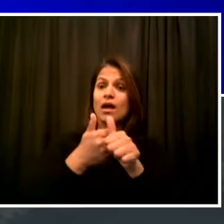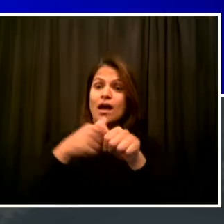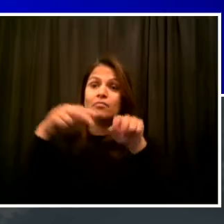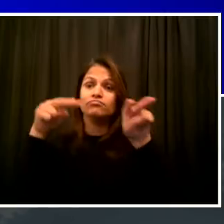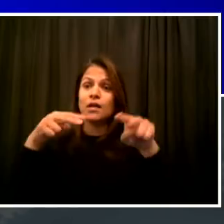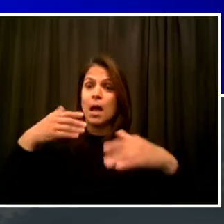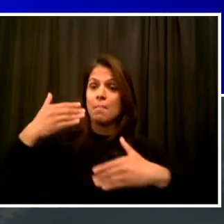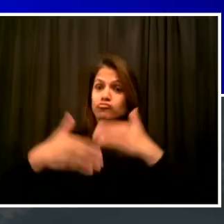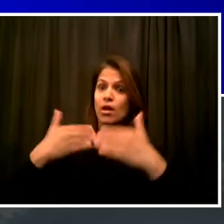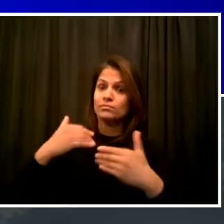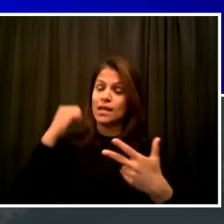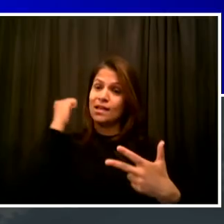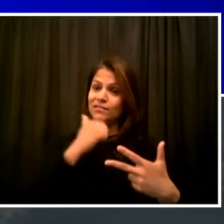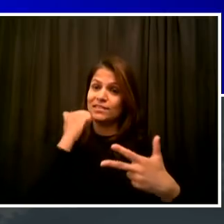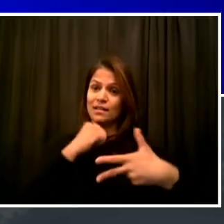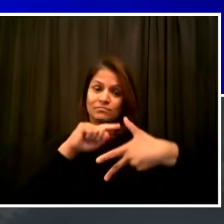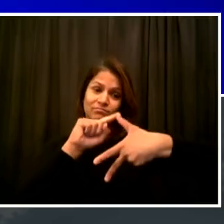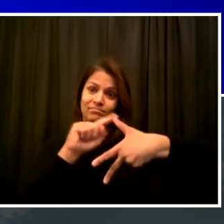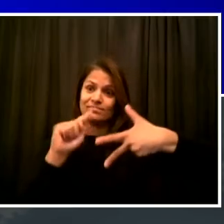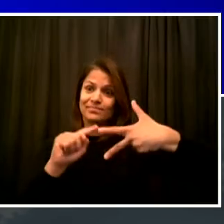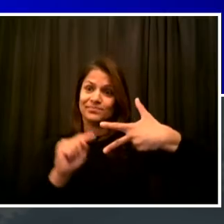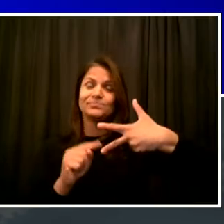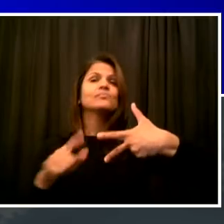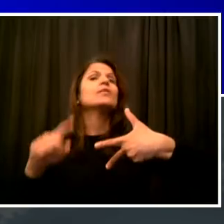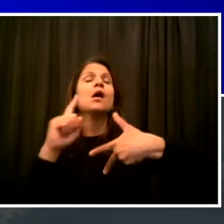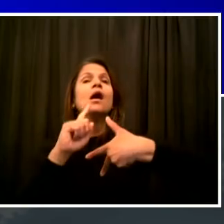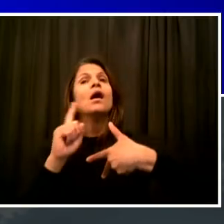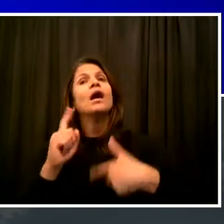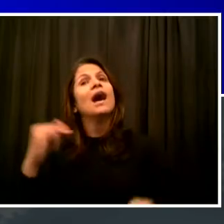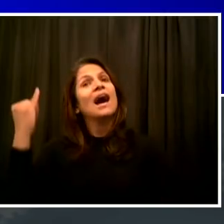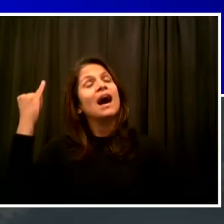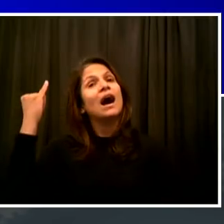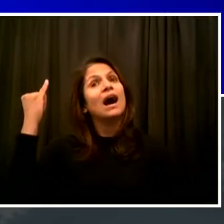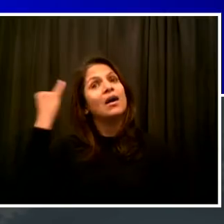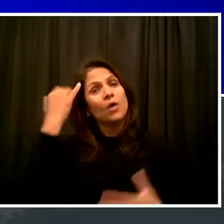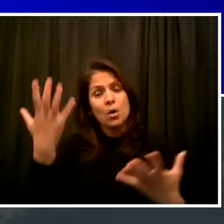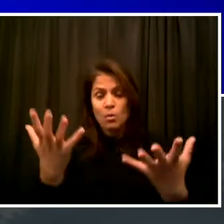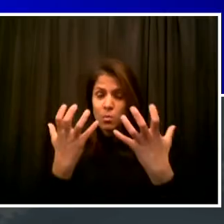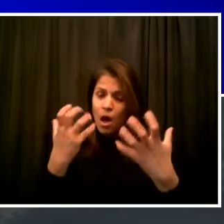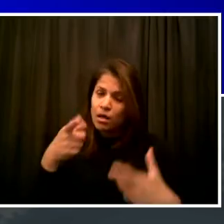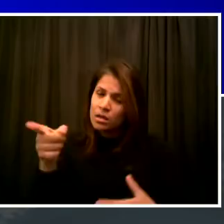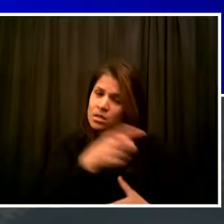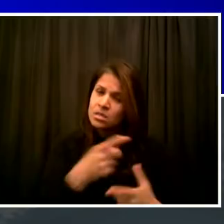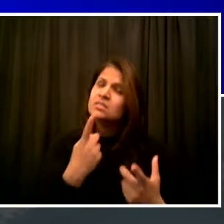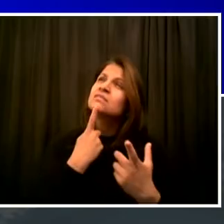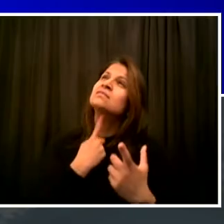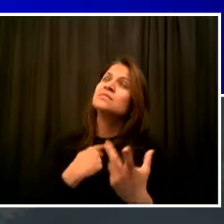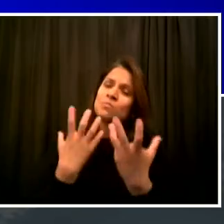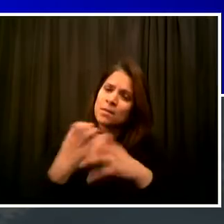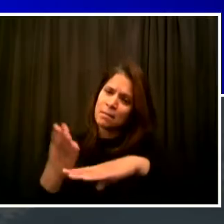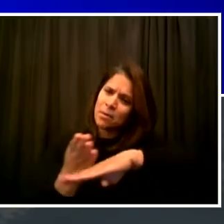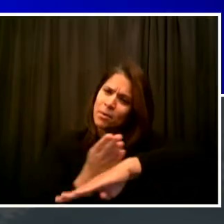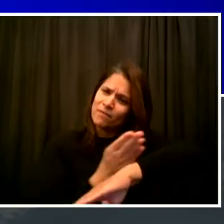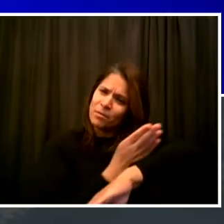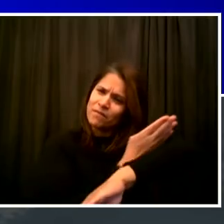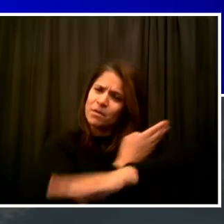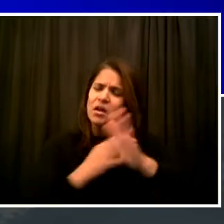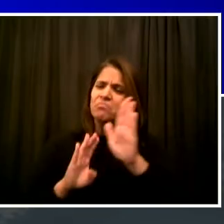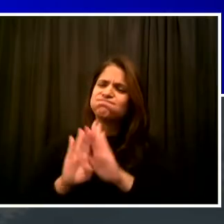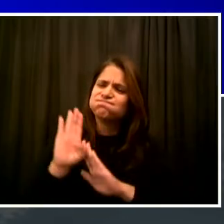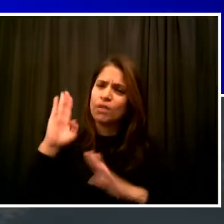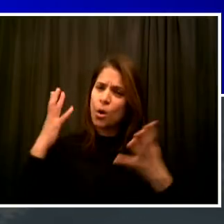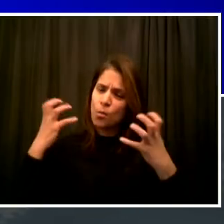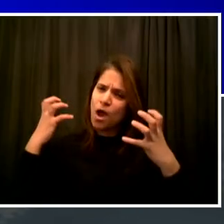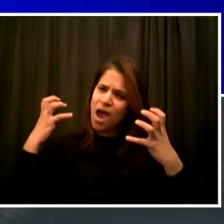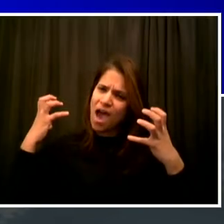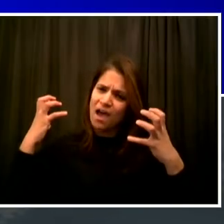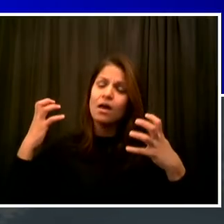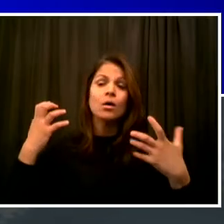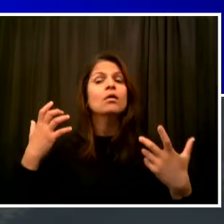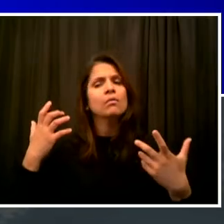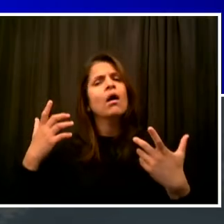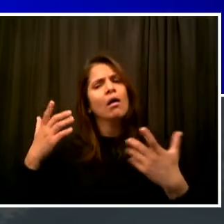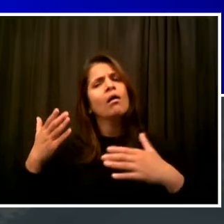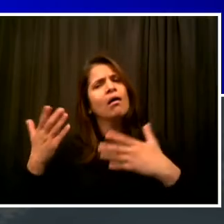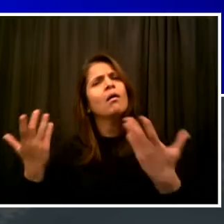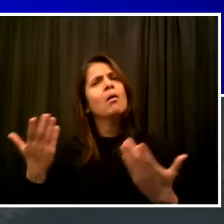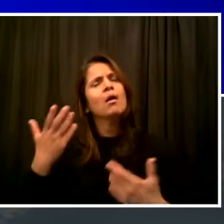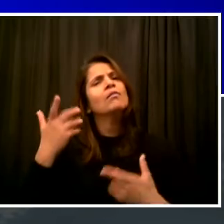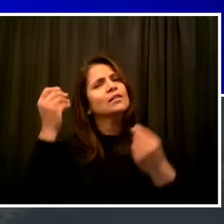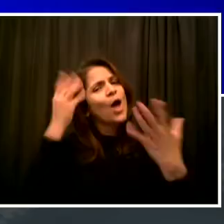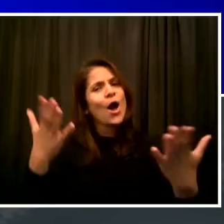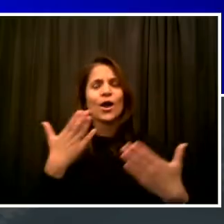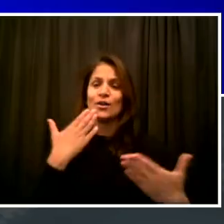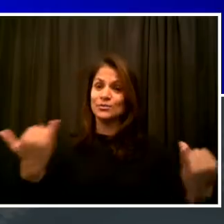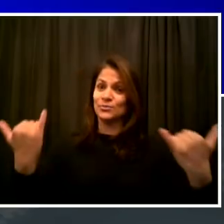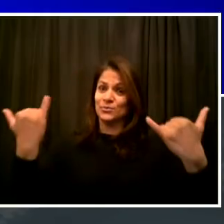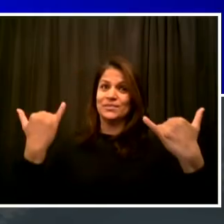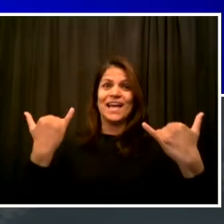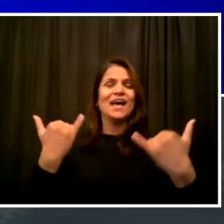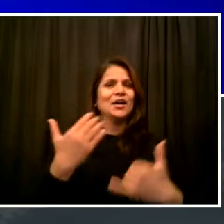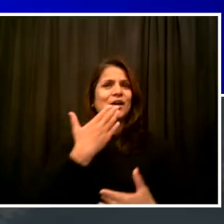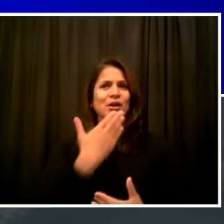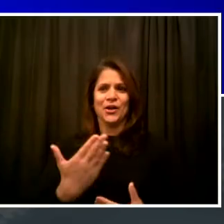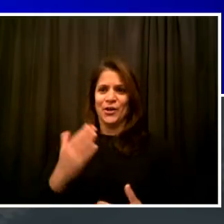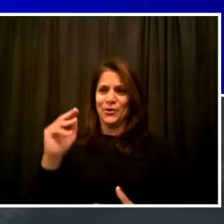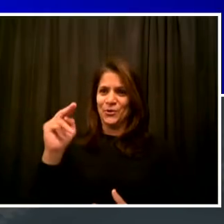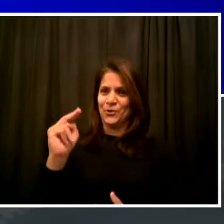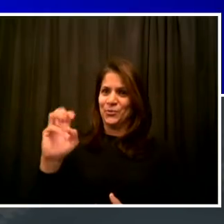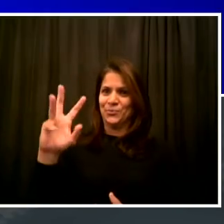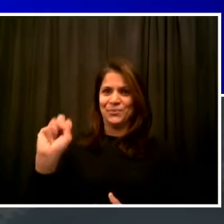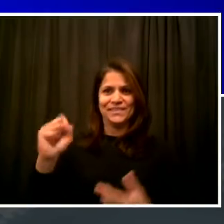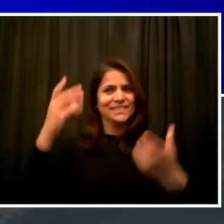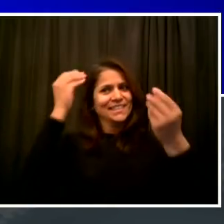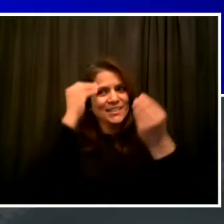WE'RE MOVING